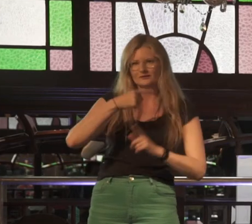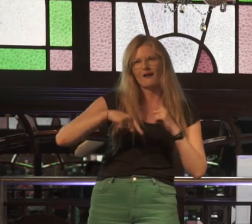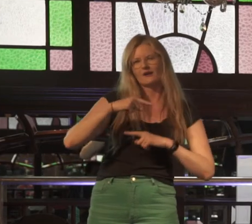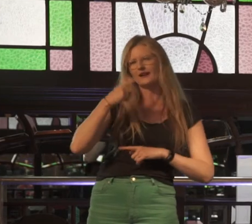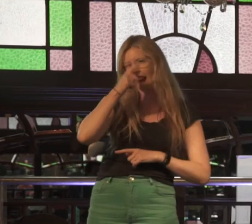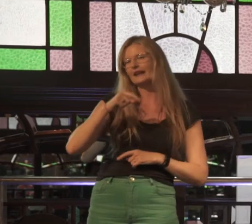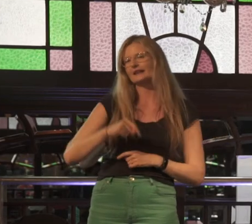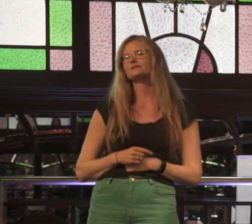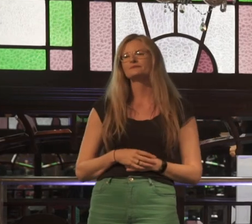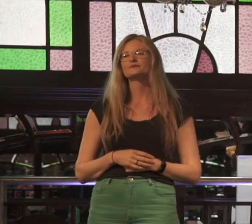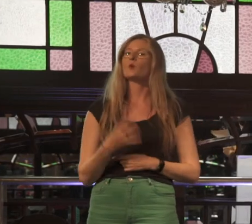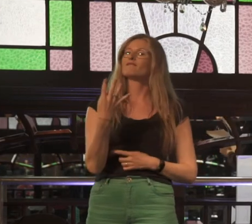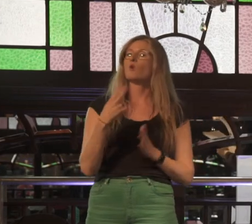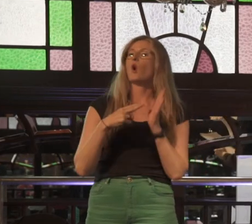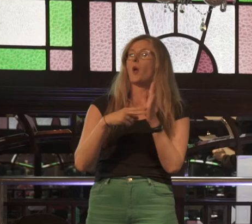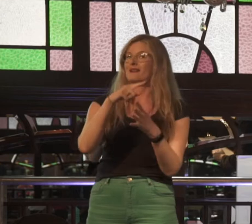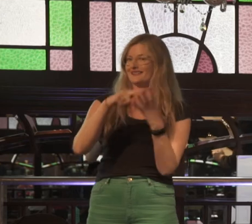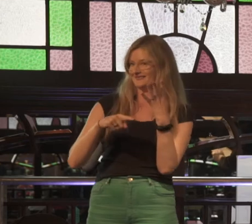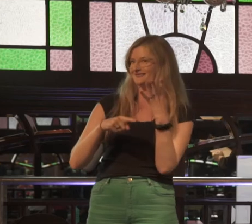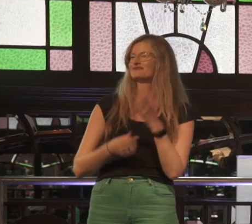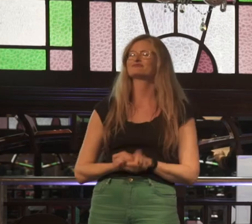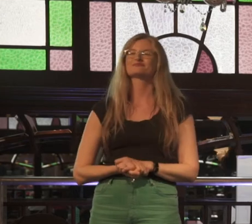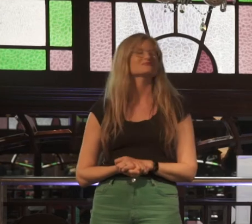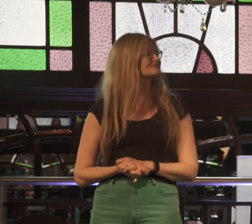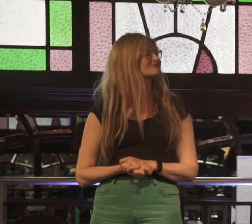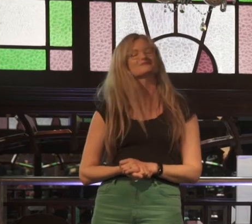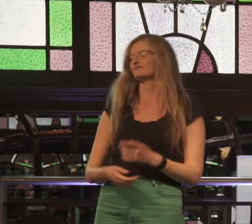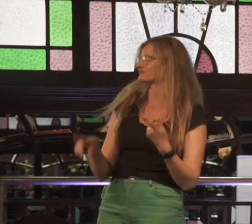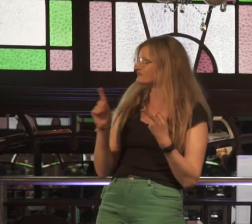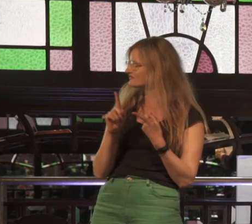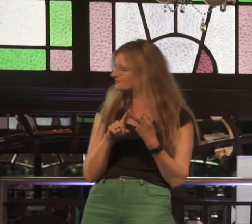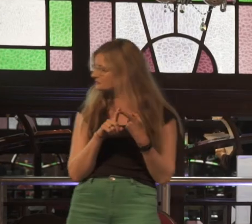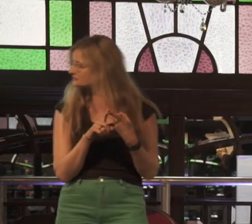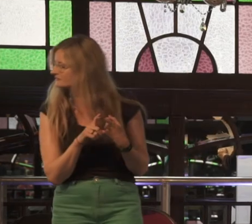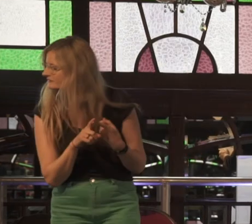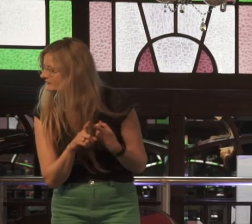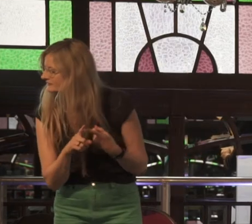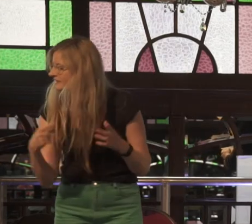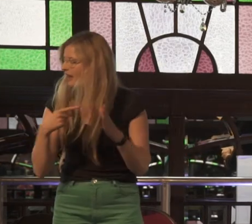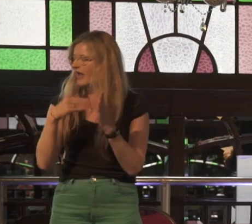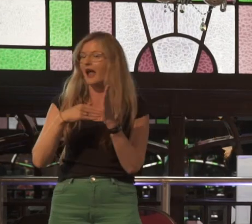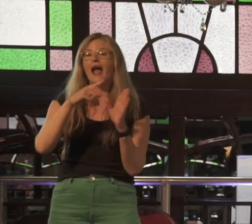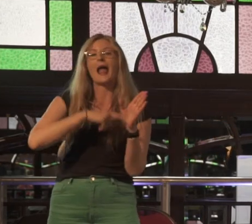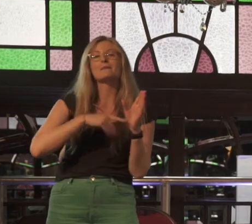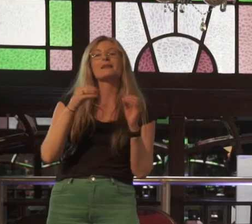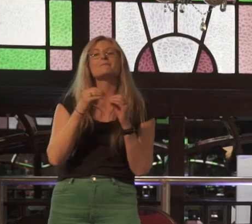So here are the four nominees for the Birds of Paradise Exceptional Theatre Award. So we have Amy Bethan Evans for Tinted.